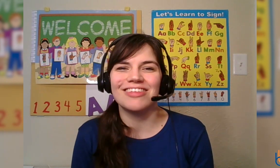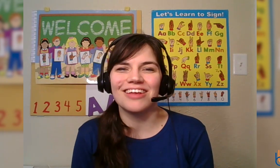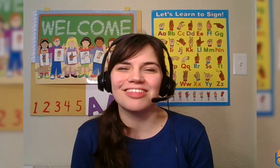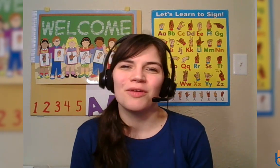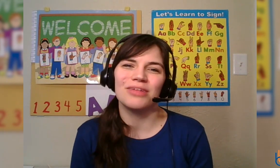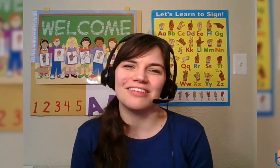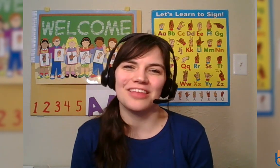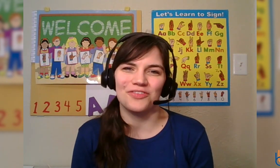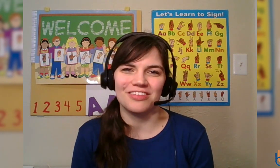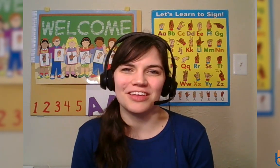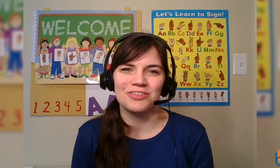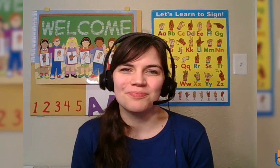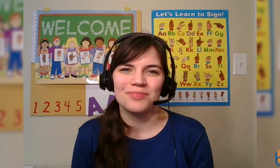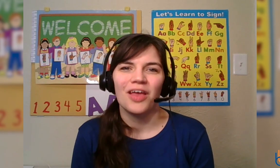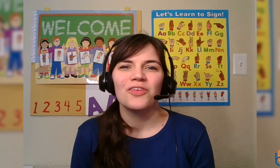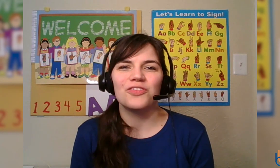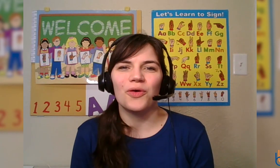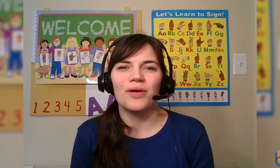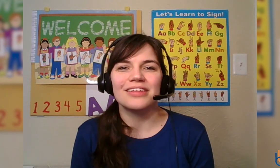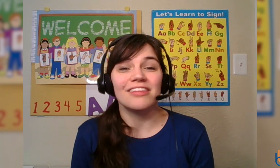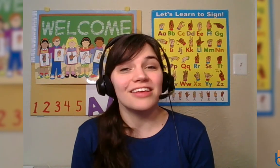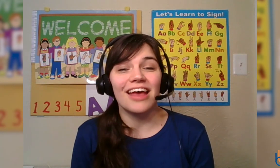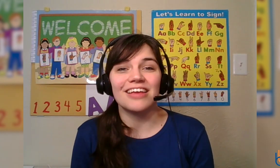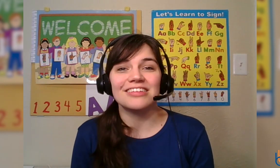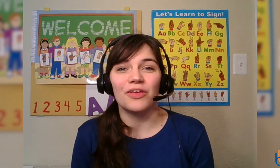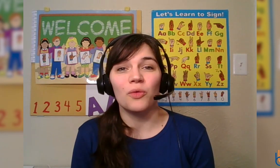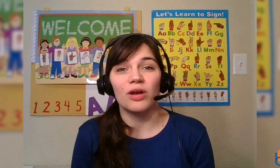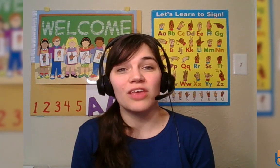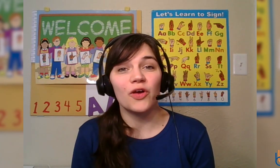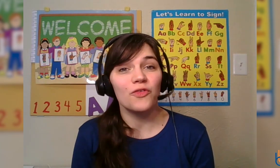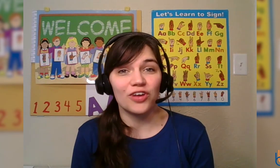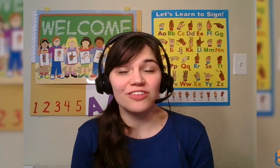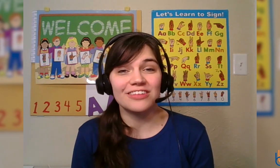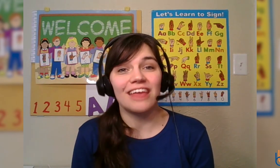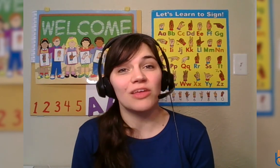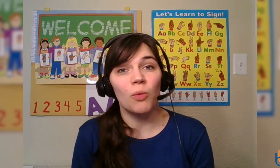sixth place they visit. So listen as I tell you where they go first and then